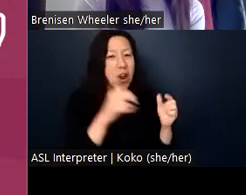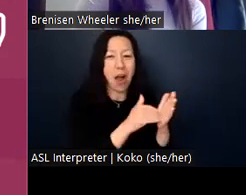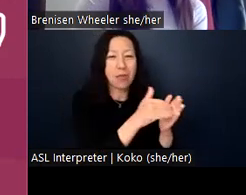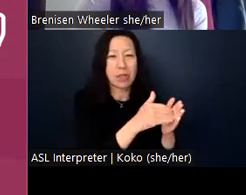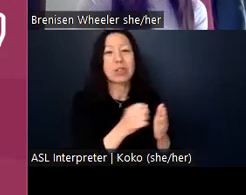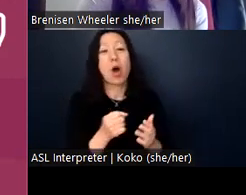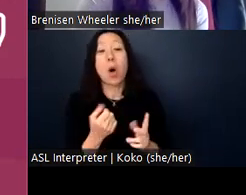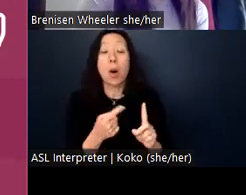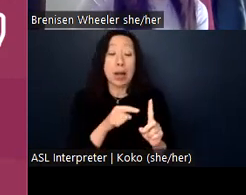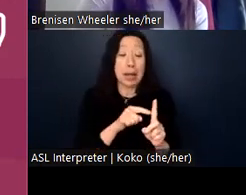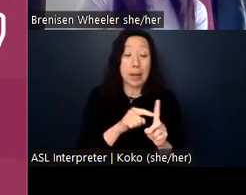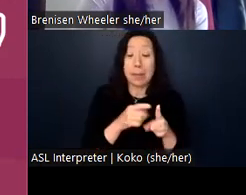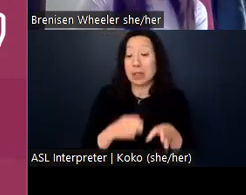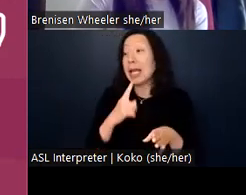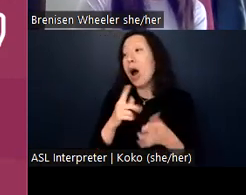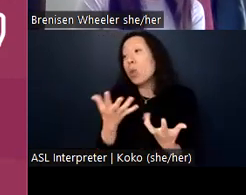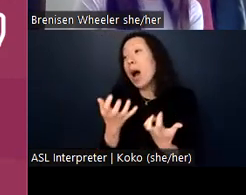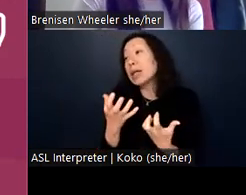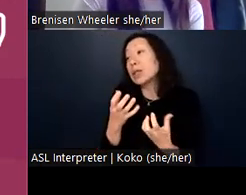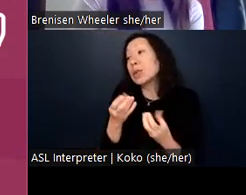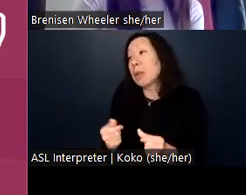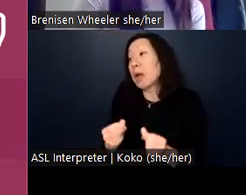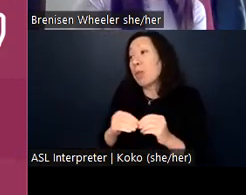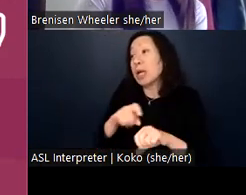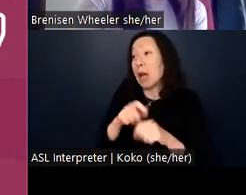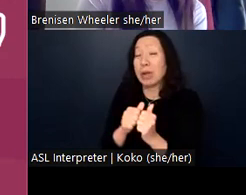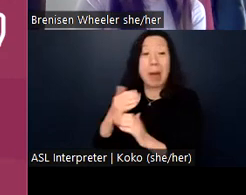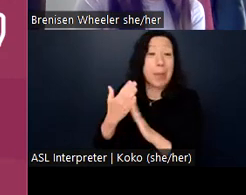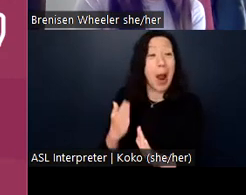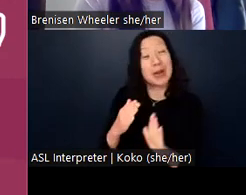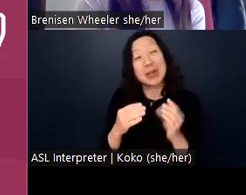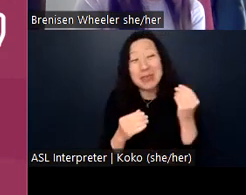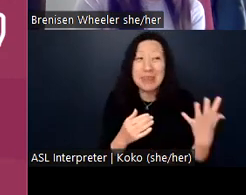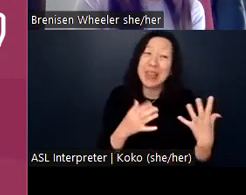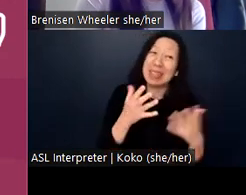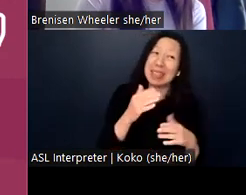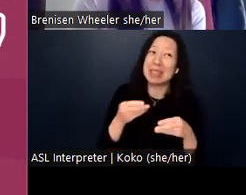12:23:54 But it's not because they want to spend more time with their partner. 12:23:56 But it's because they'd be support partners telling them that that is what they